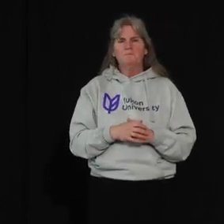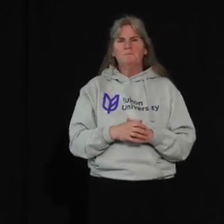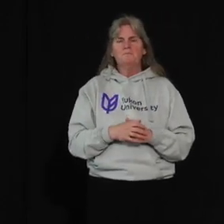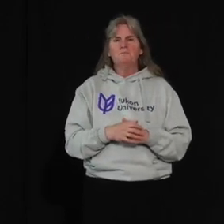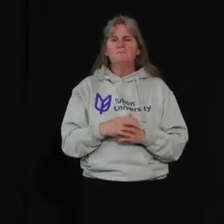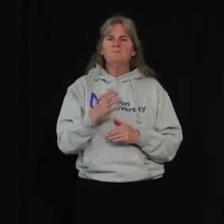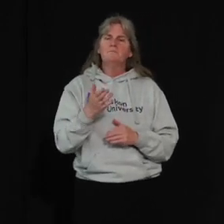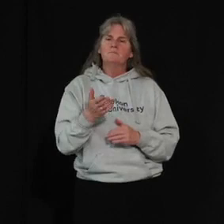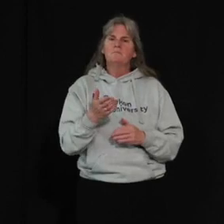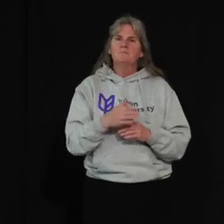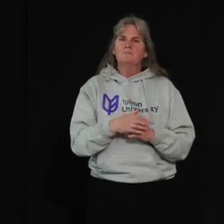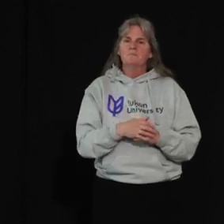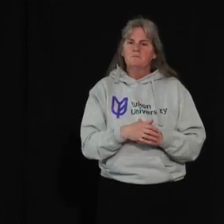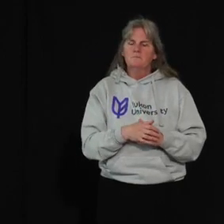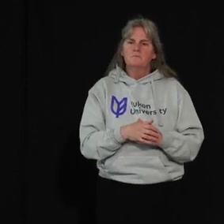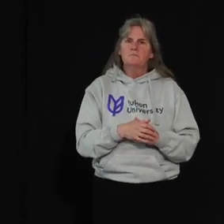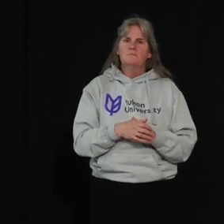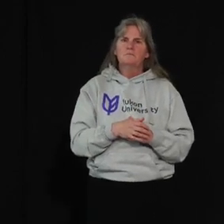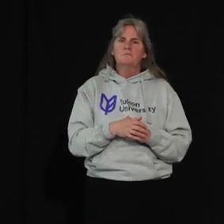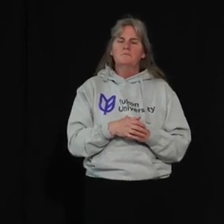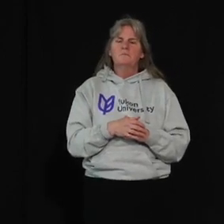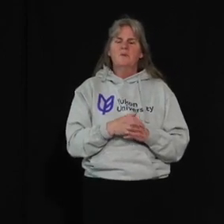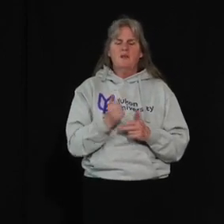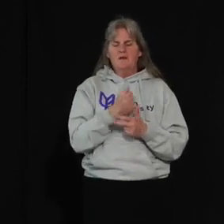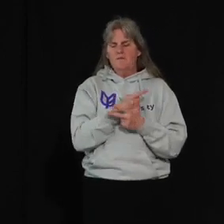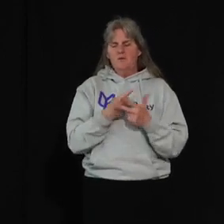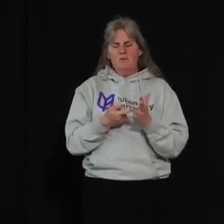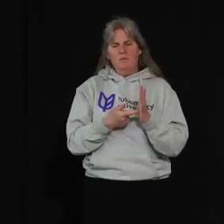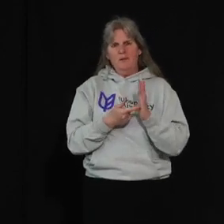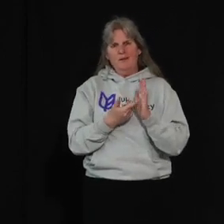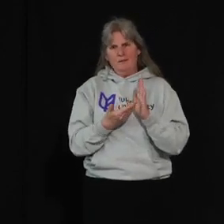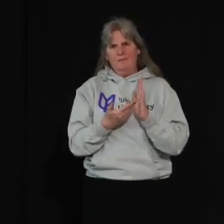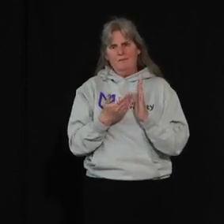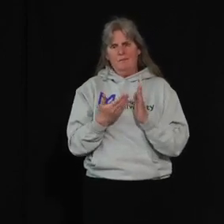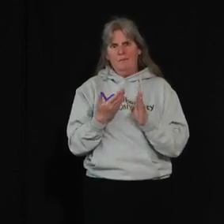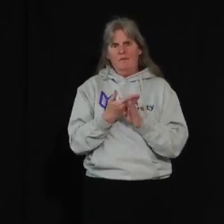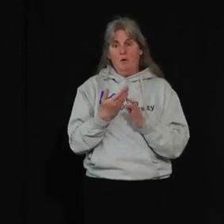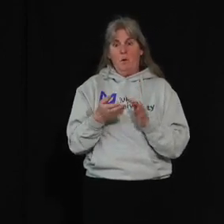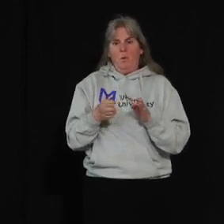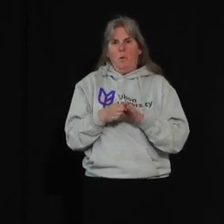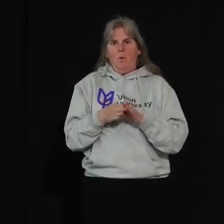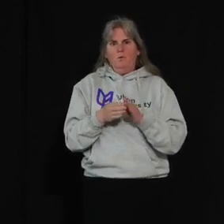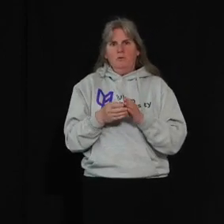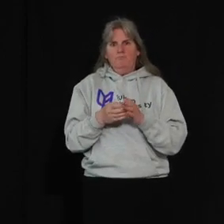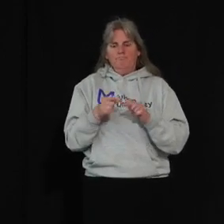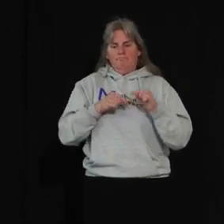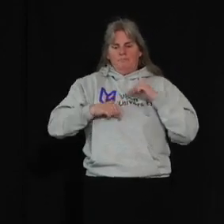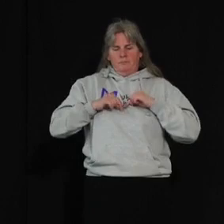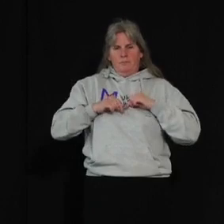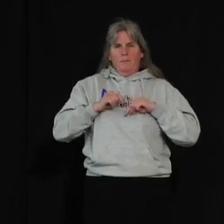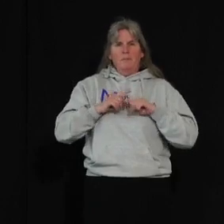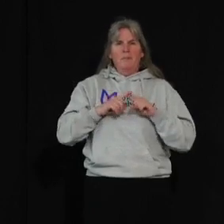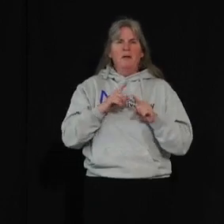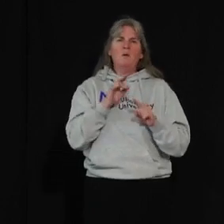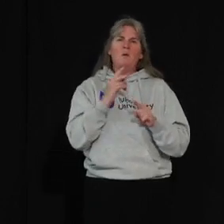I will answer that. Really, it is based on a combination of criteria. I think really, it is